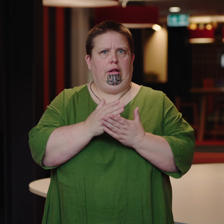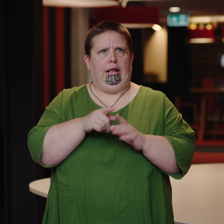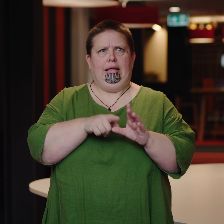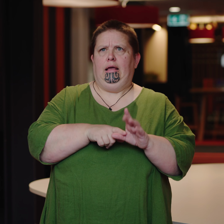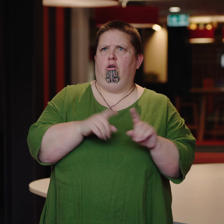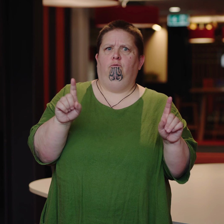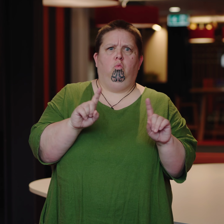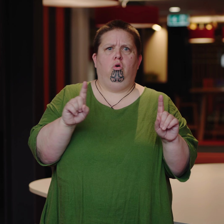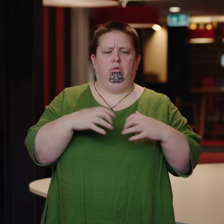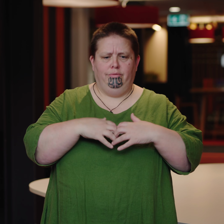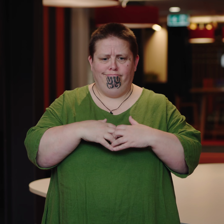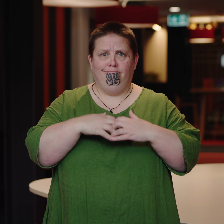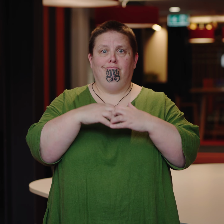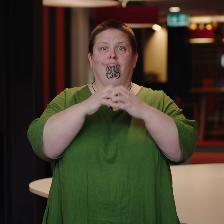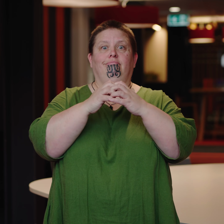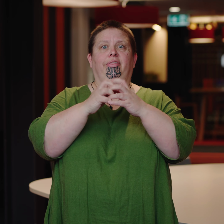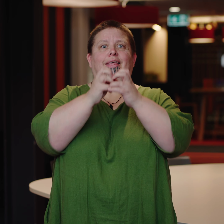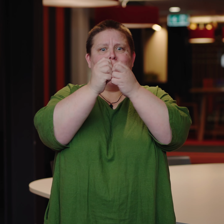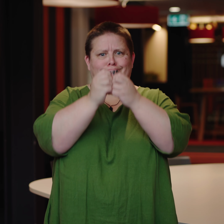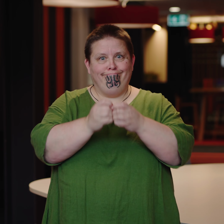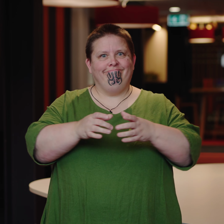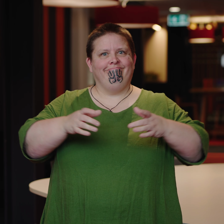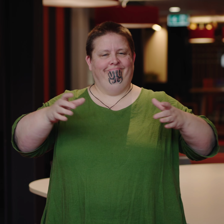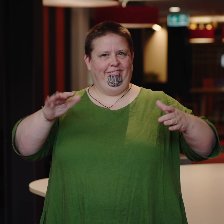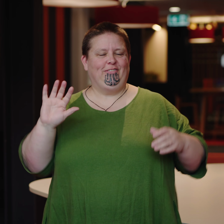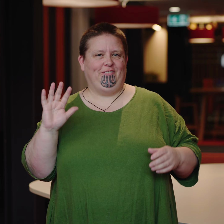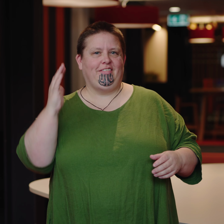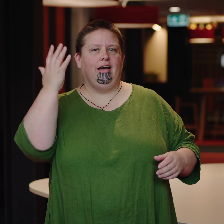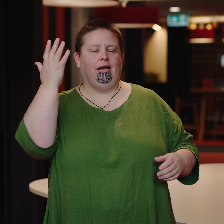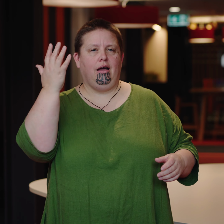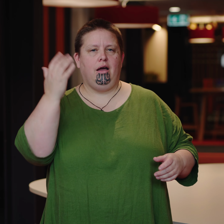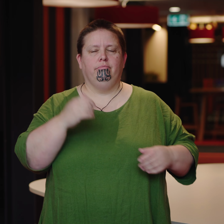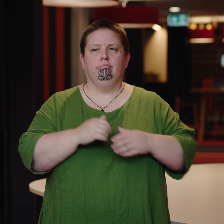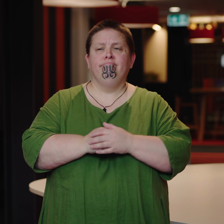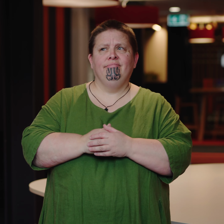2023 has continued to be a year of establishment and growth for Whaikaha.